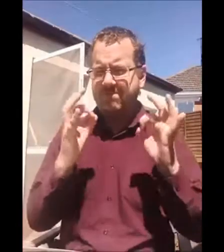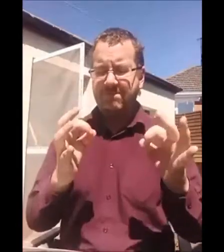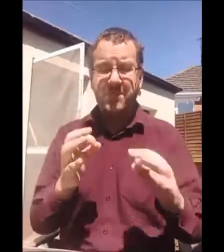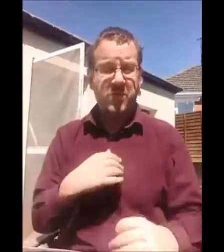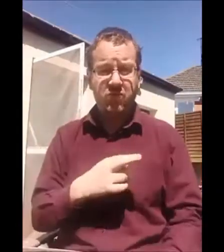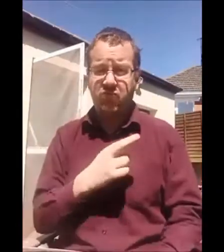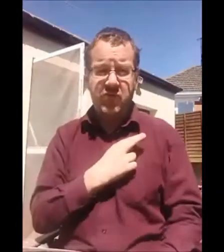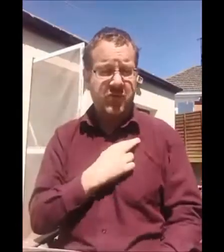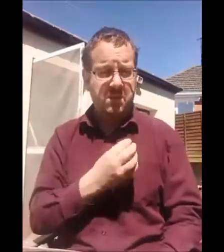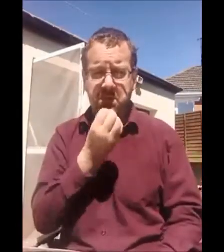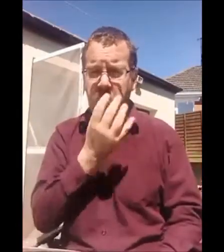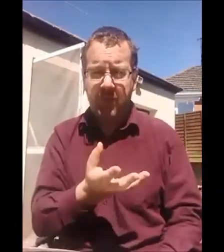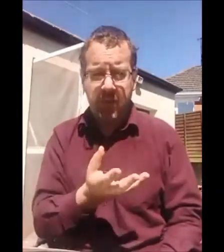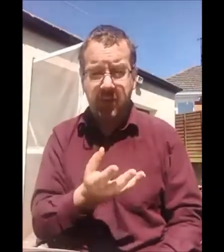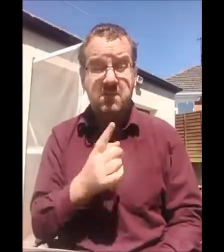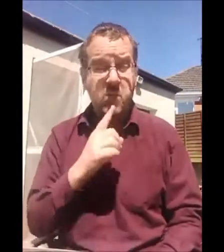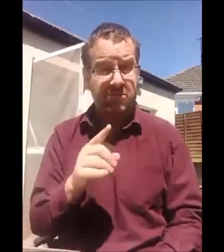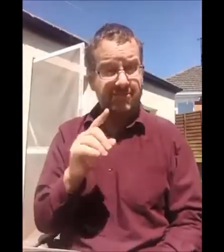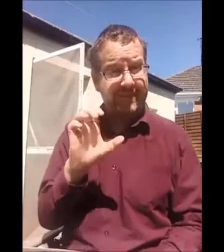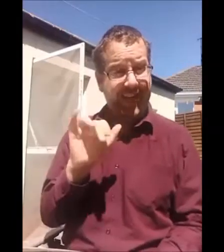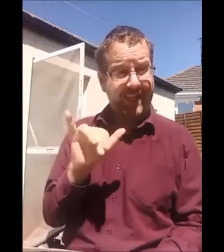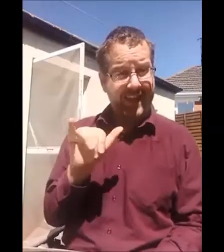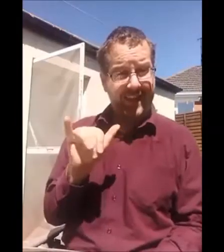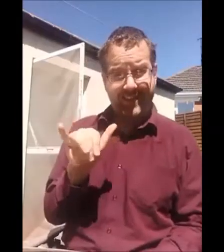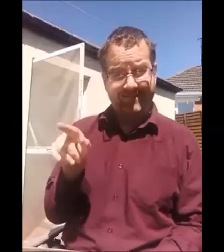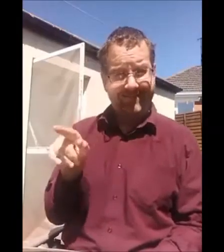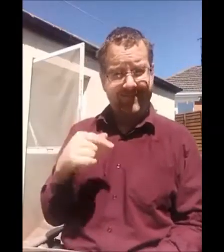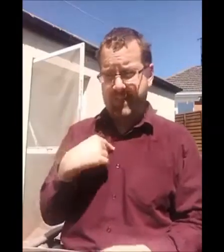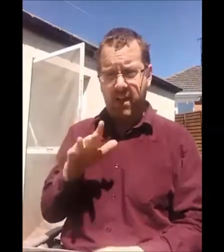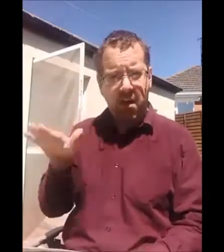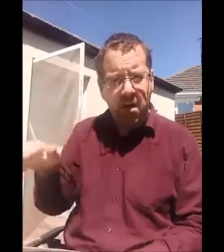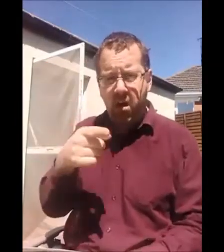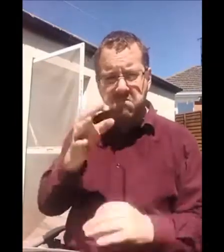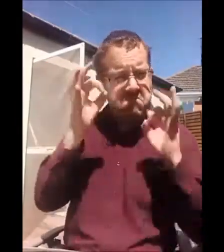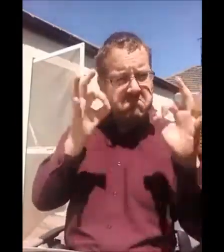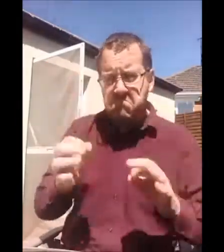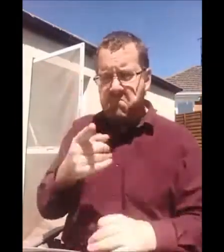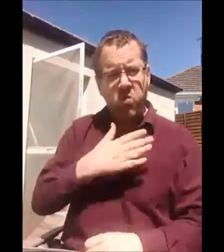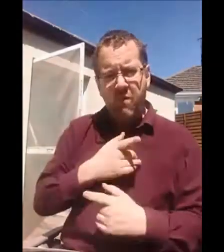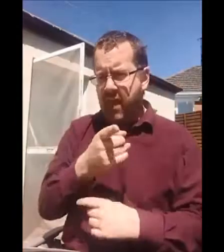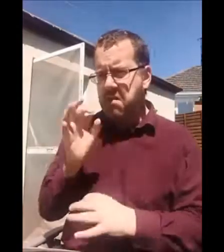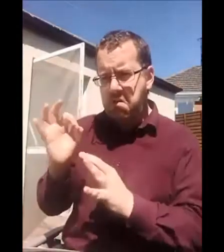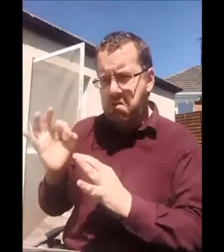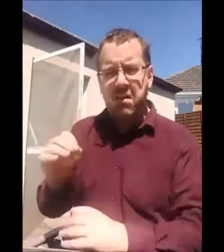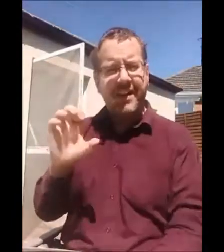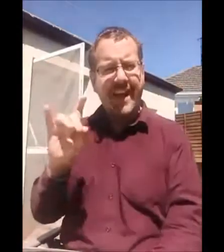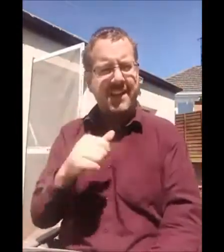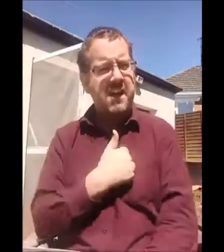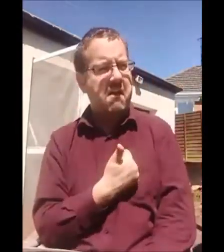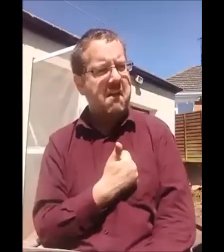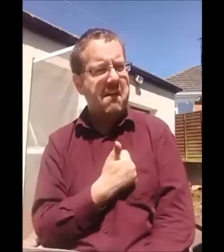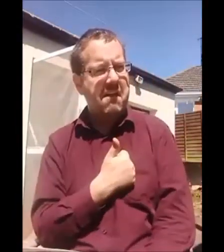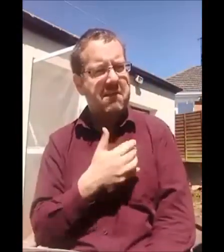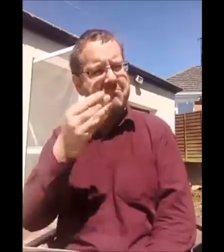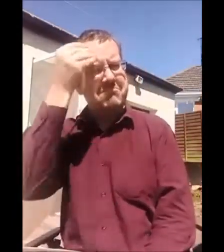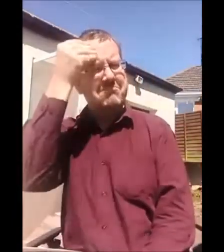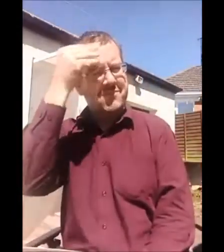which is fantastic. it's a really gorgeous piece. I said to Cathy at the time I first saw it how much I enjoyed it. And of course she remembered that!